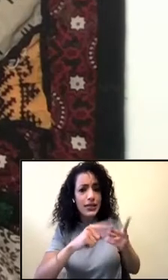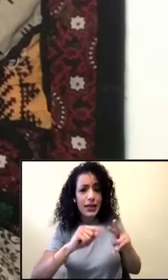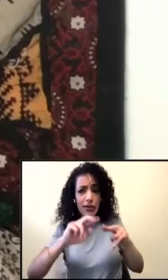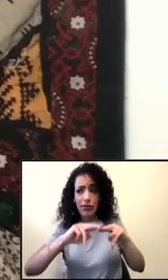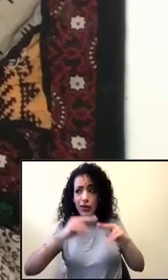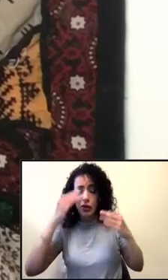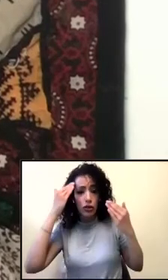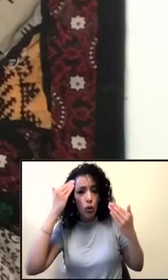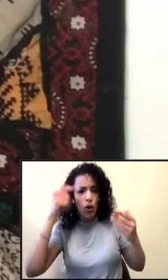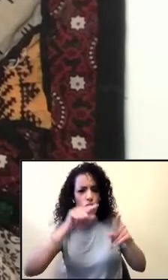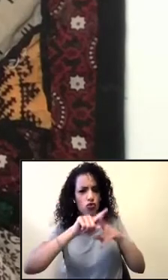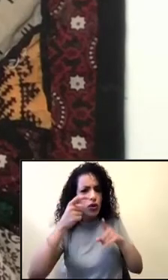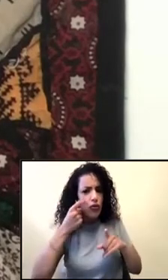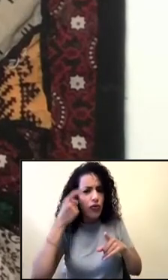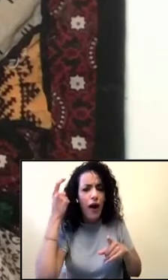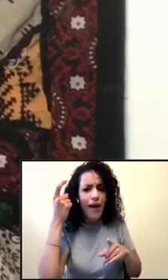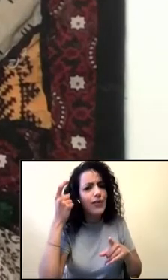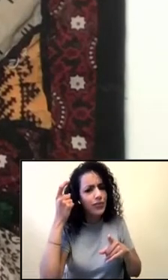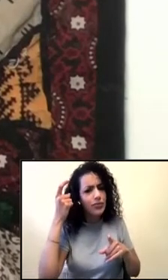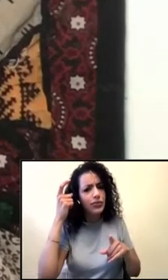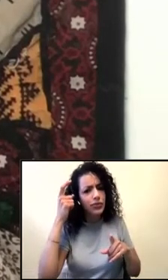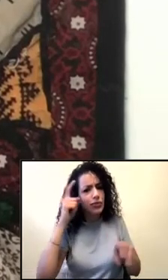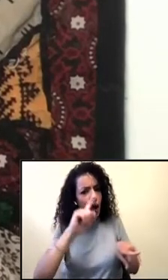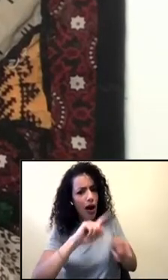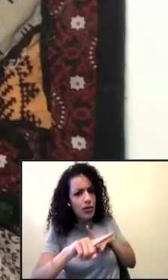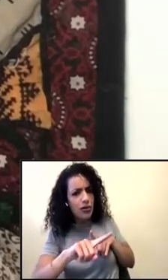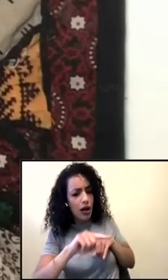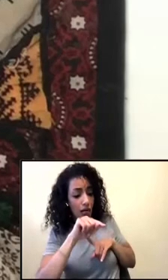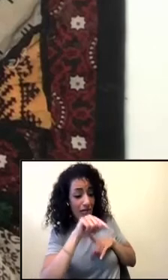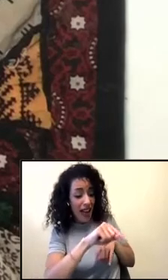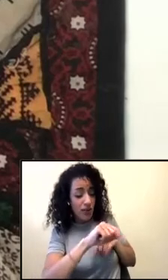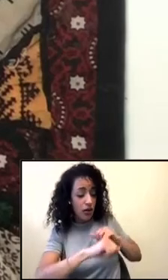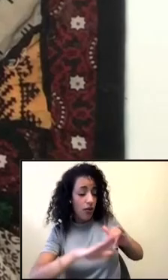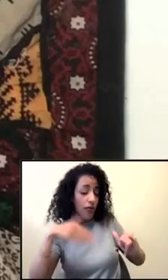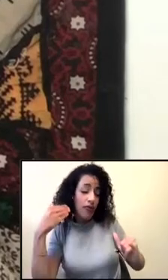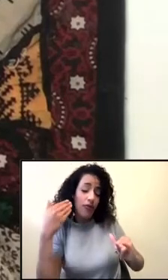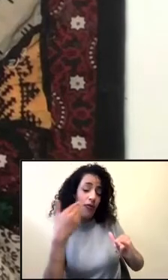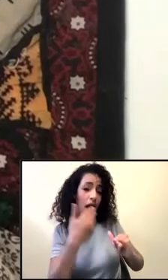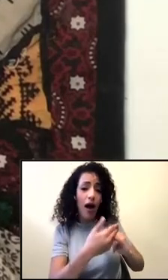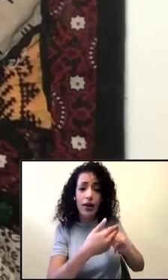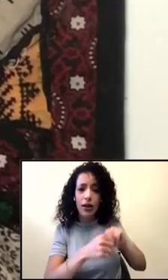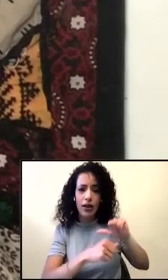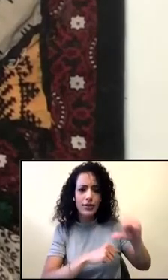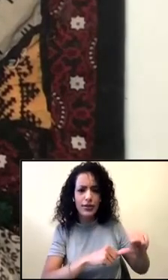possible. Because I think that is the final step which is actually what archiving should be about.